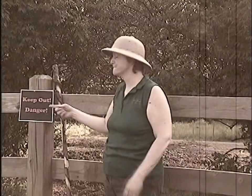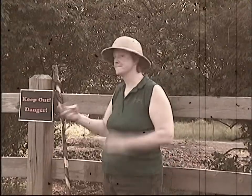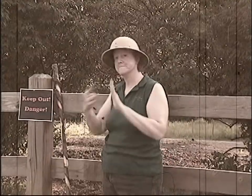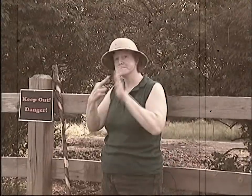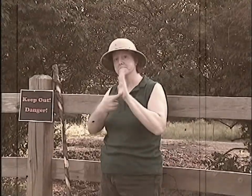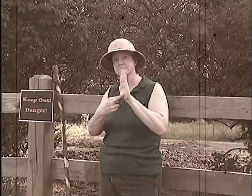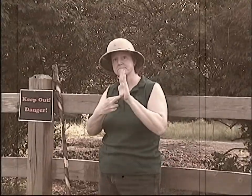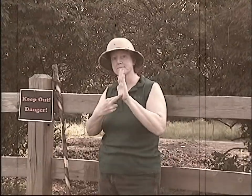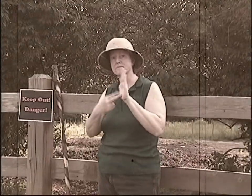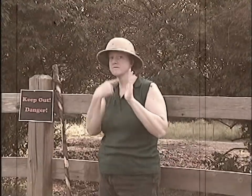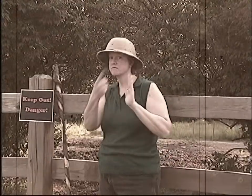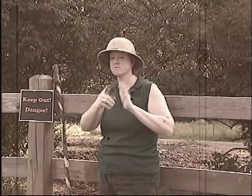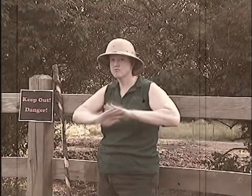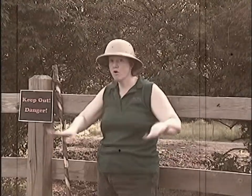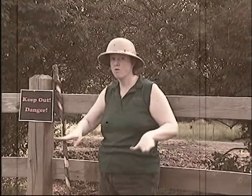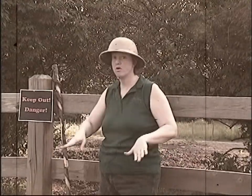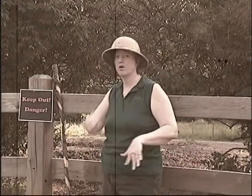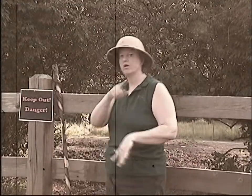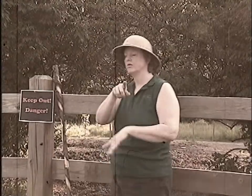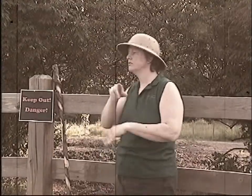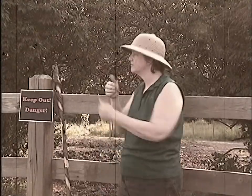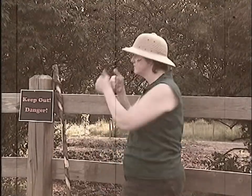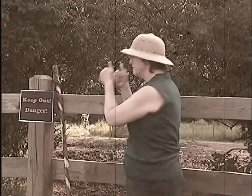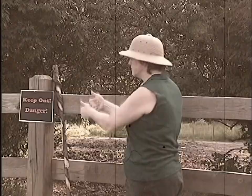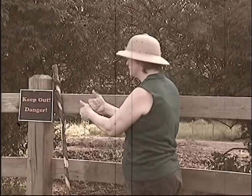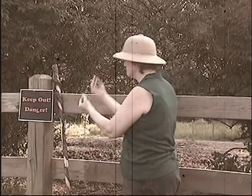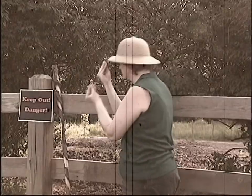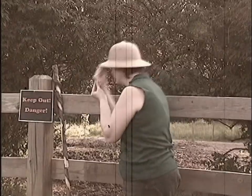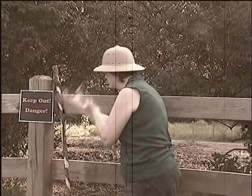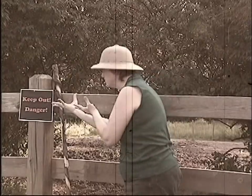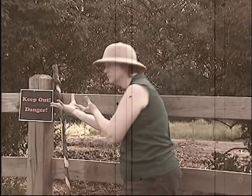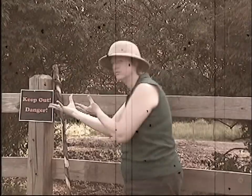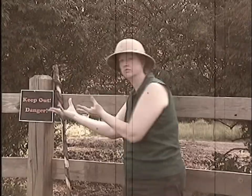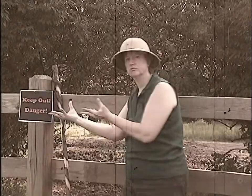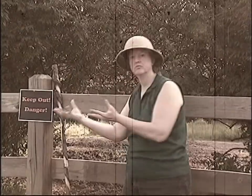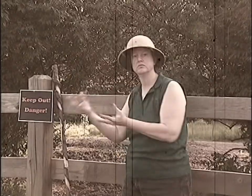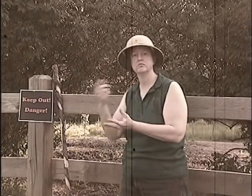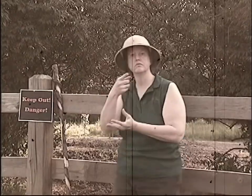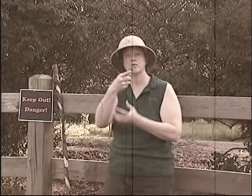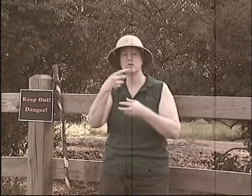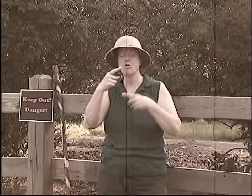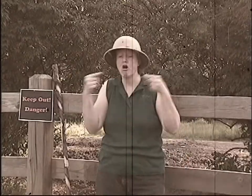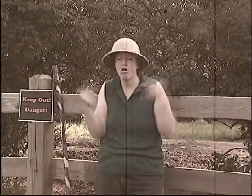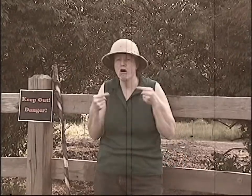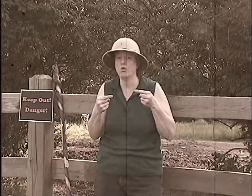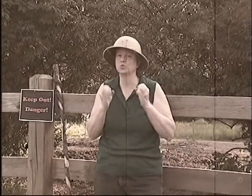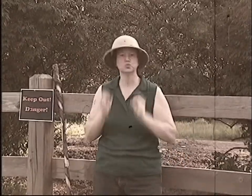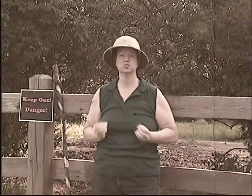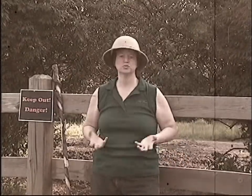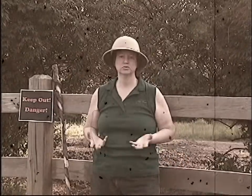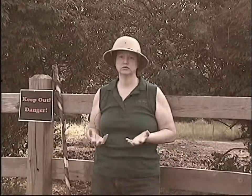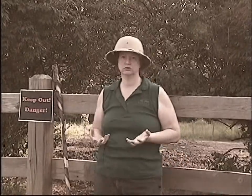WHERE THE WATER COMES OUT CLEAN, TRUE AND PURE. IF YOU TELL THE TRUTH AND DON'T LIE, PEOPLE WILL TRUST YOU.